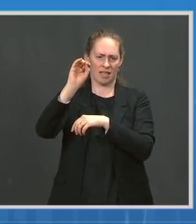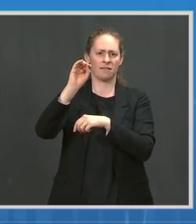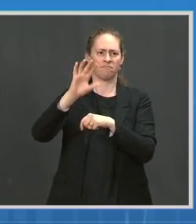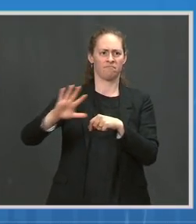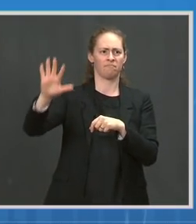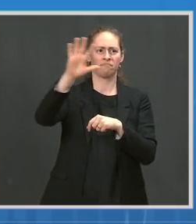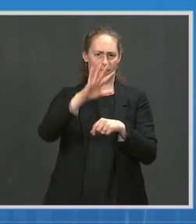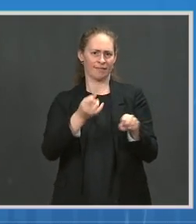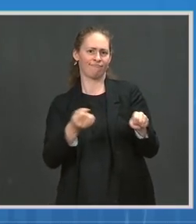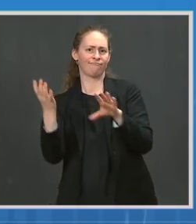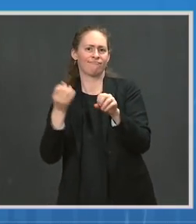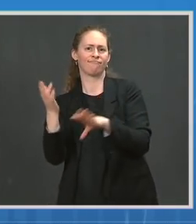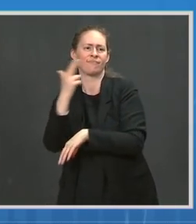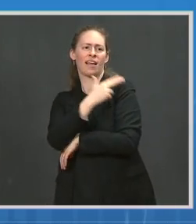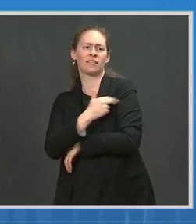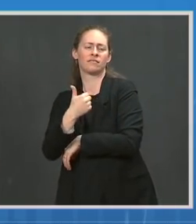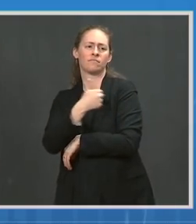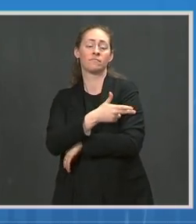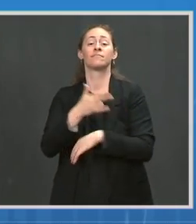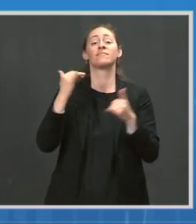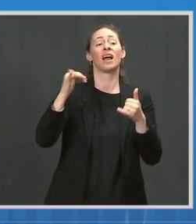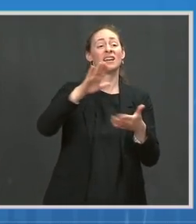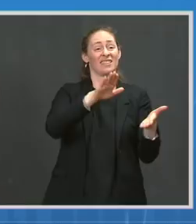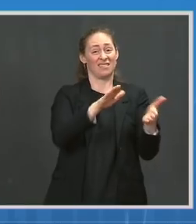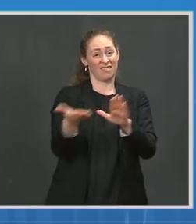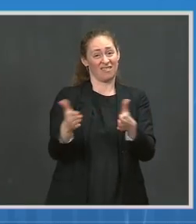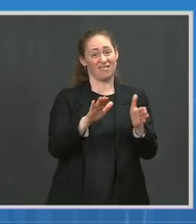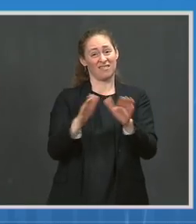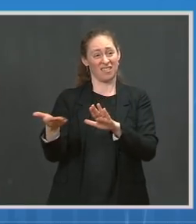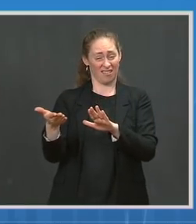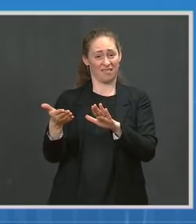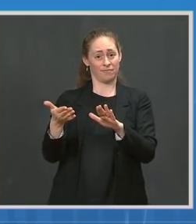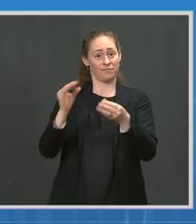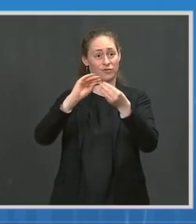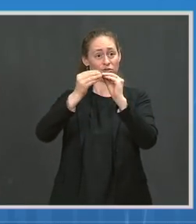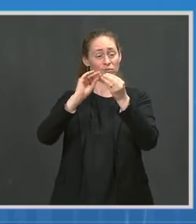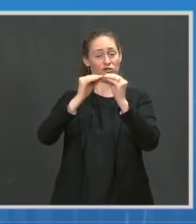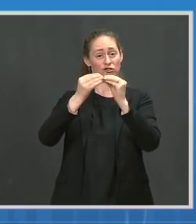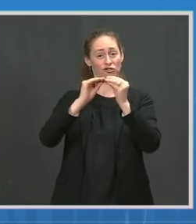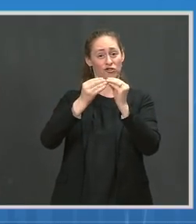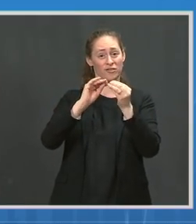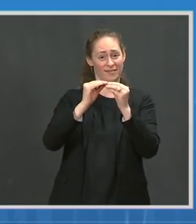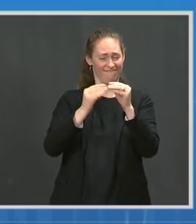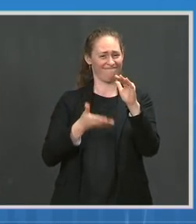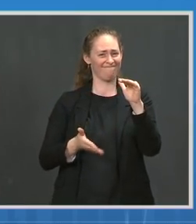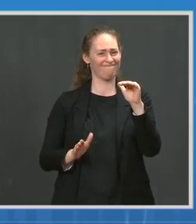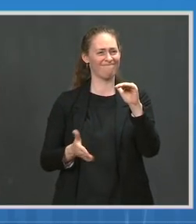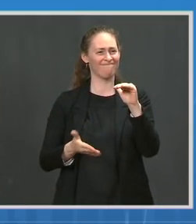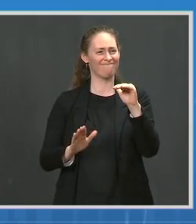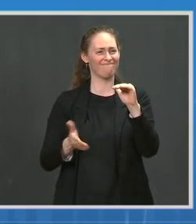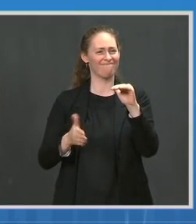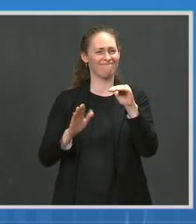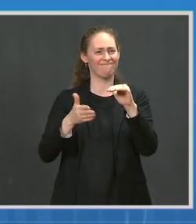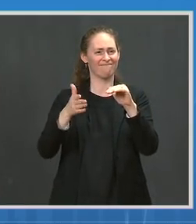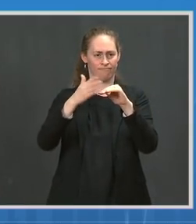are now increasing, with six consecutive days of increases, to about 695 deaths per day.